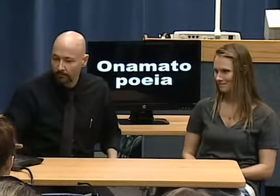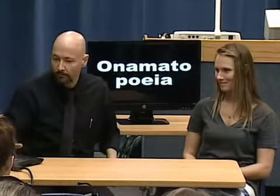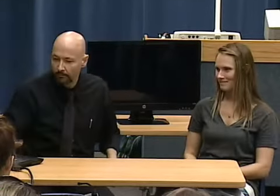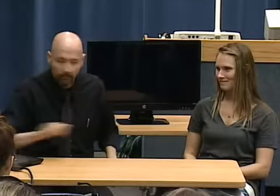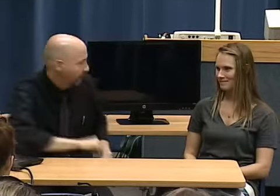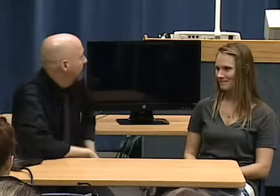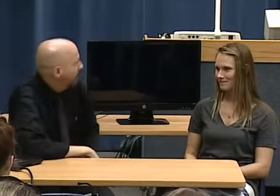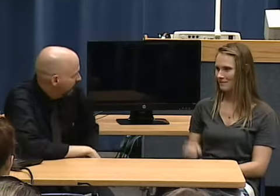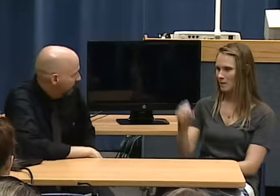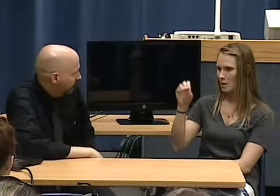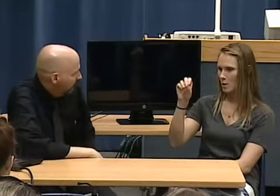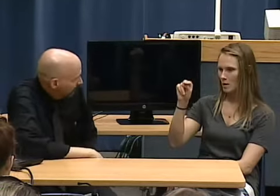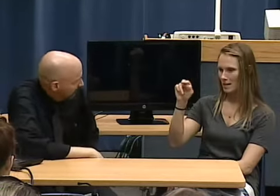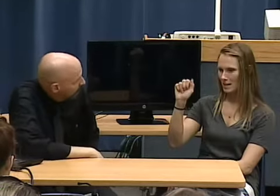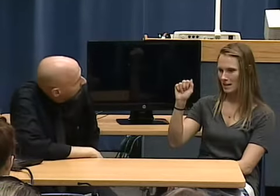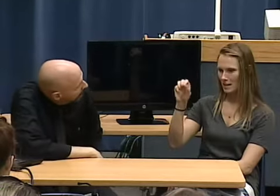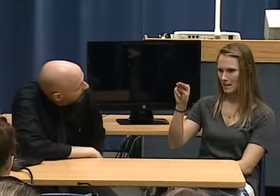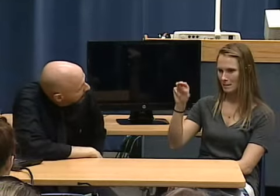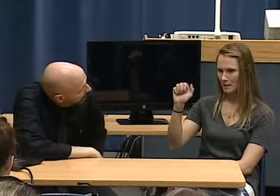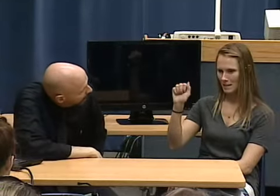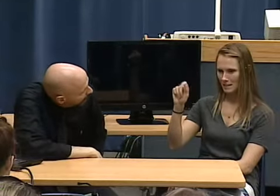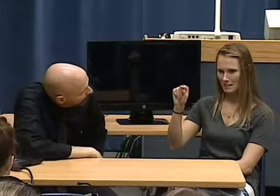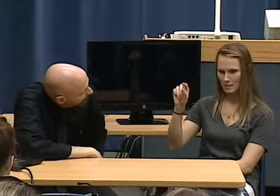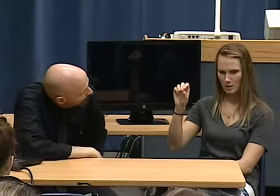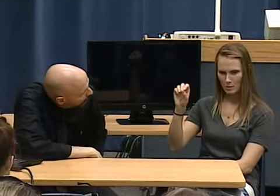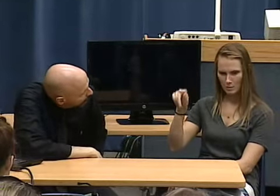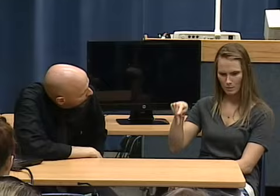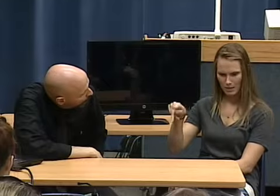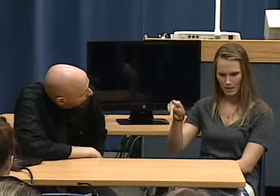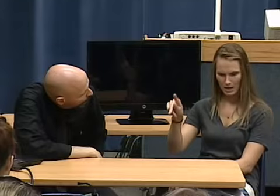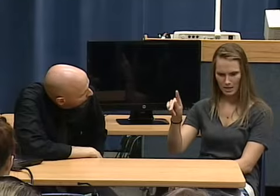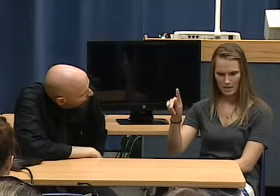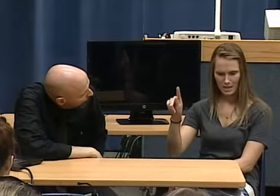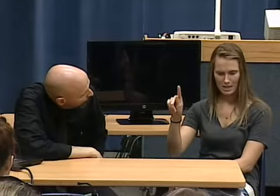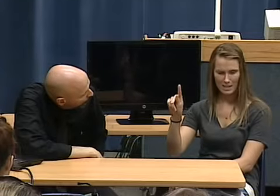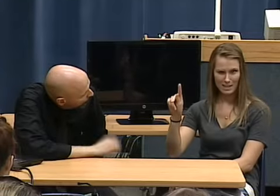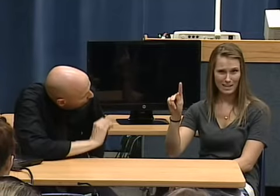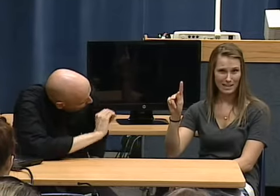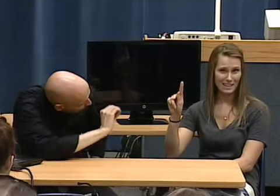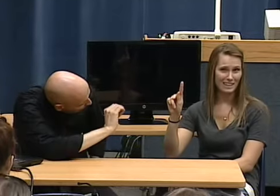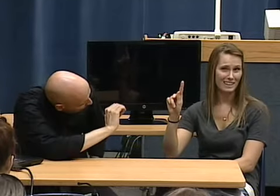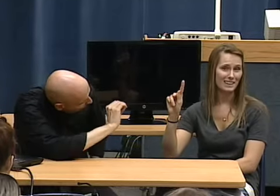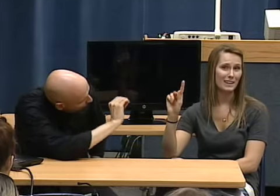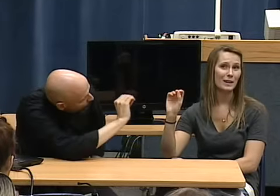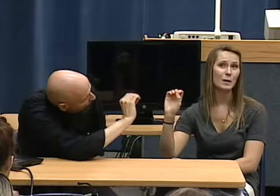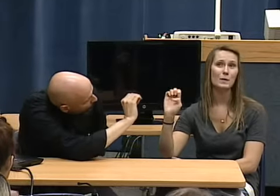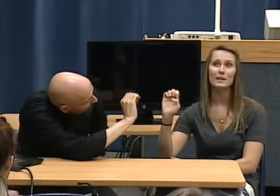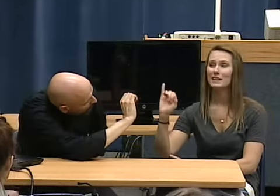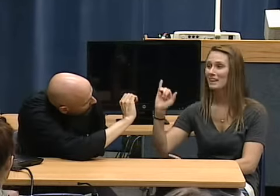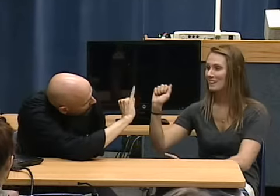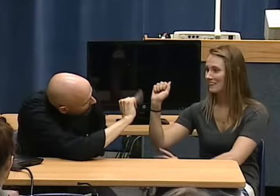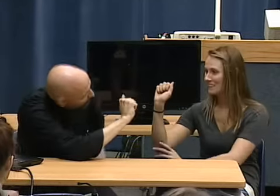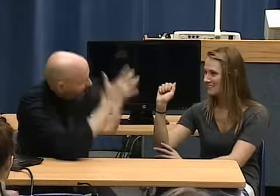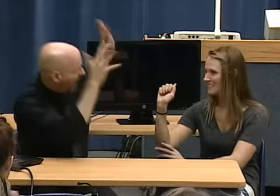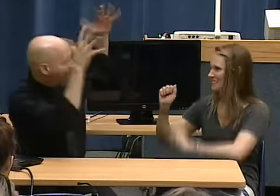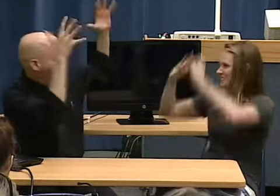O-N-O-M-A-T-O-P-O-E-I-A Yay!